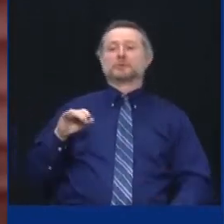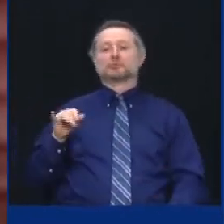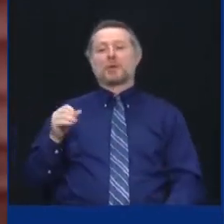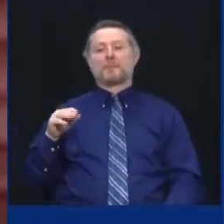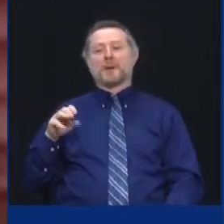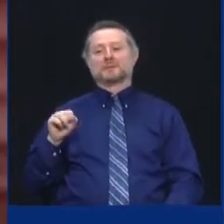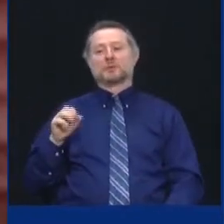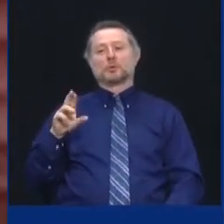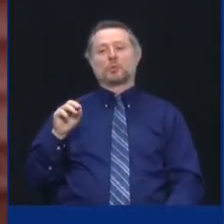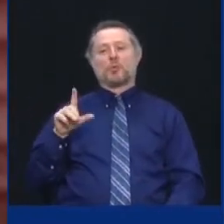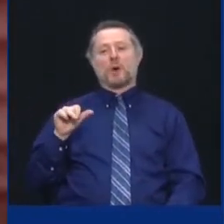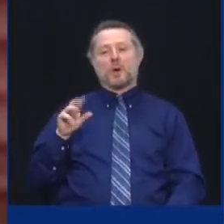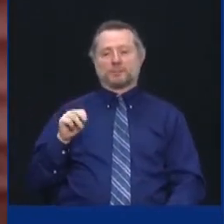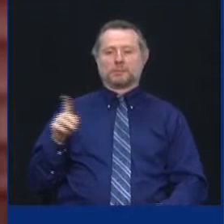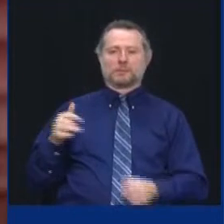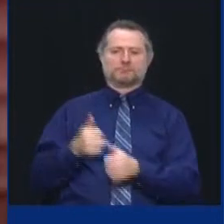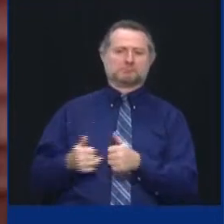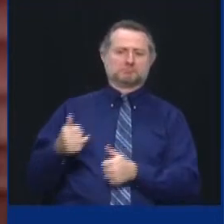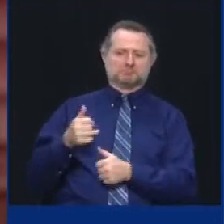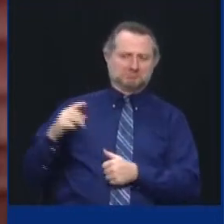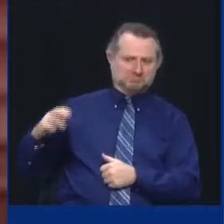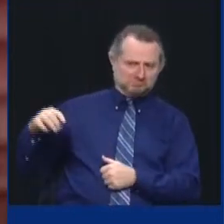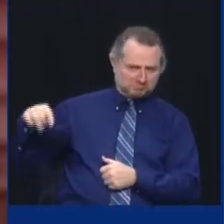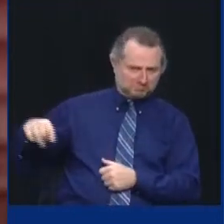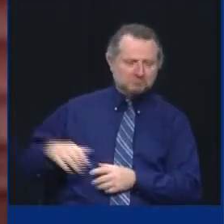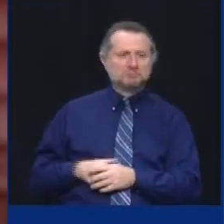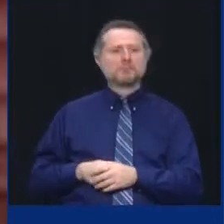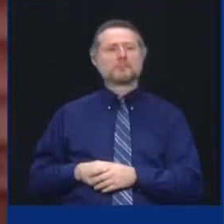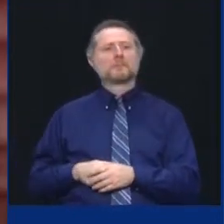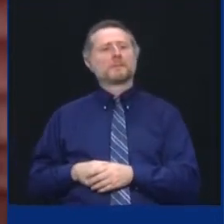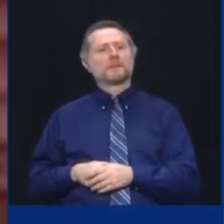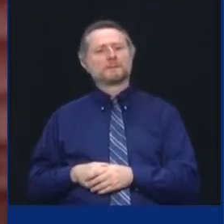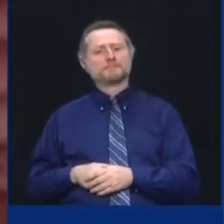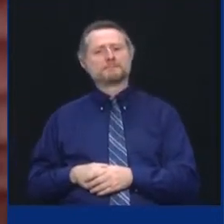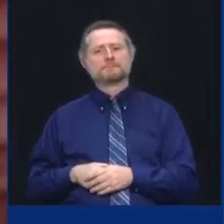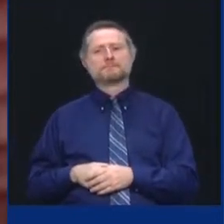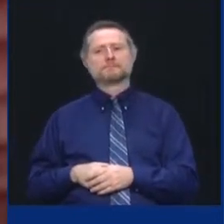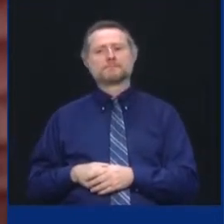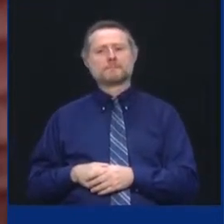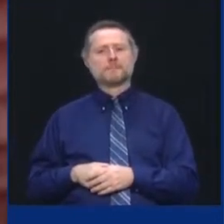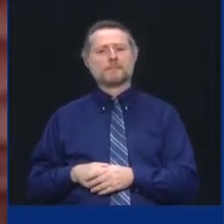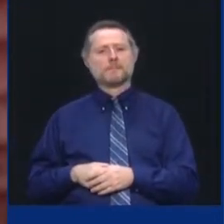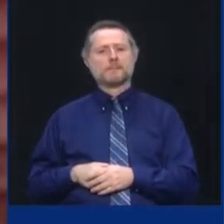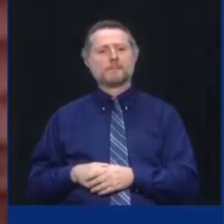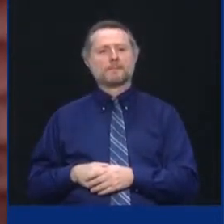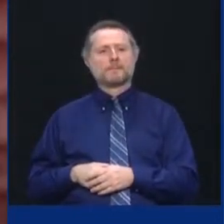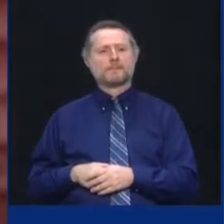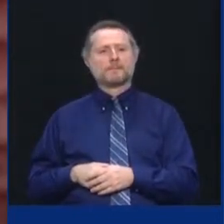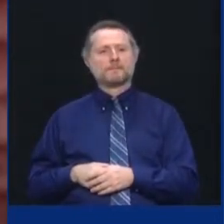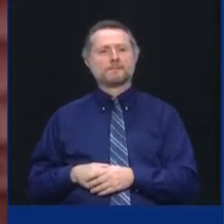SO I'M NOT GOING TO SING. BUT I AM GRAVELY DISAPPOINTED.